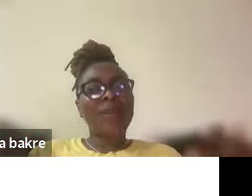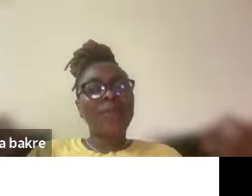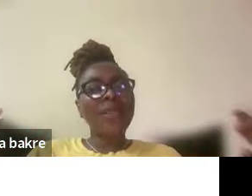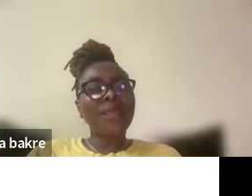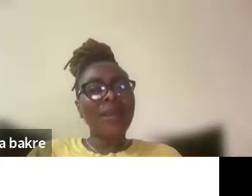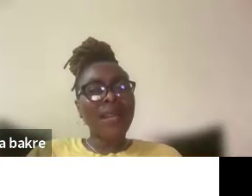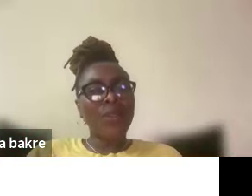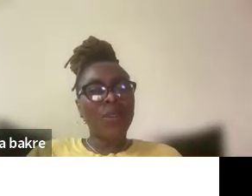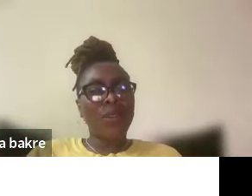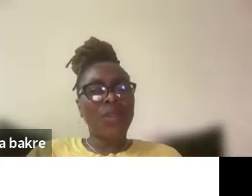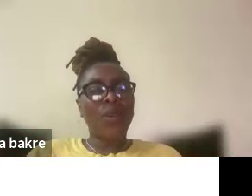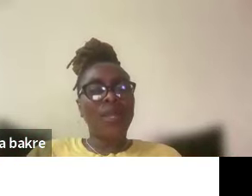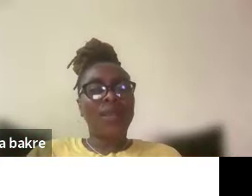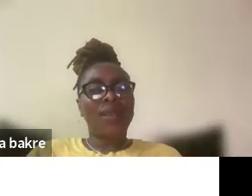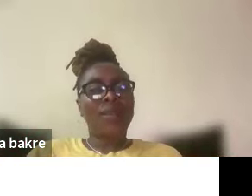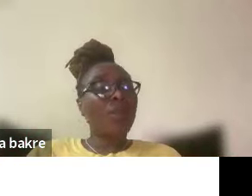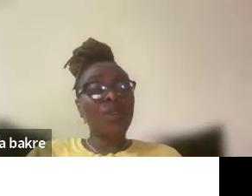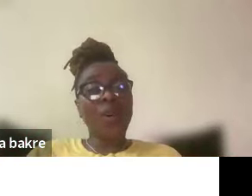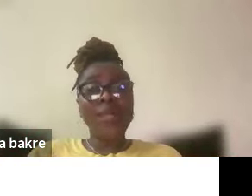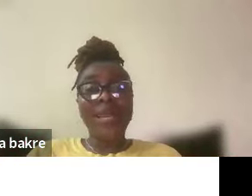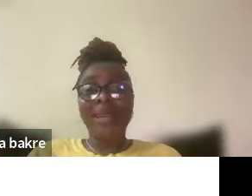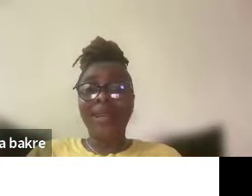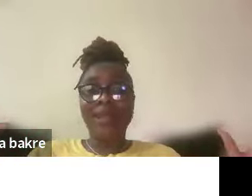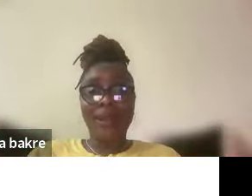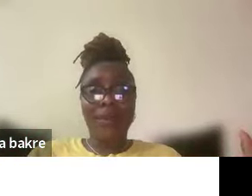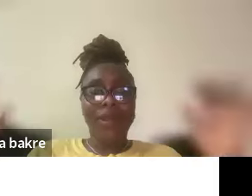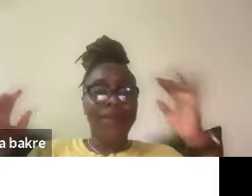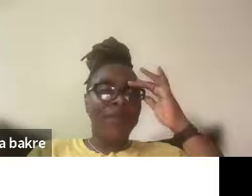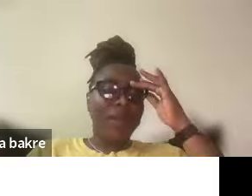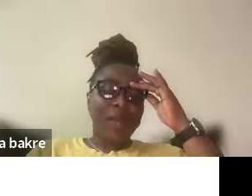sola bakre: something similar to what you are doing, not always exactly the same thing.